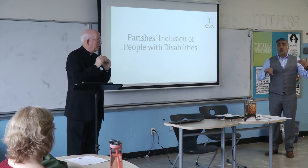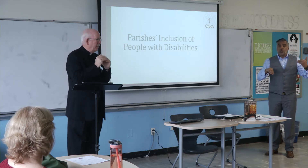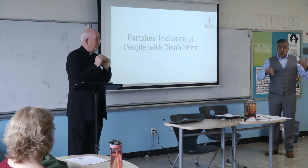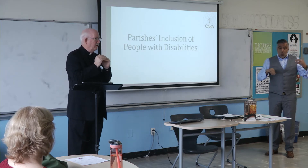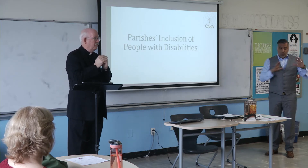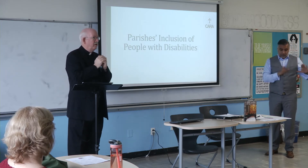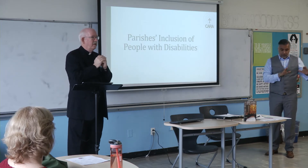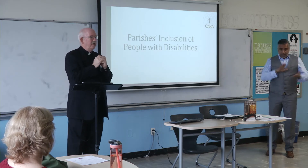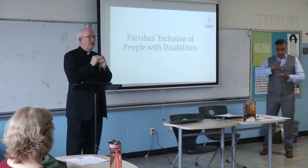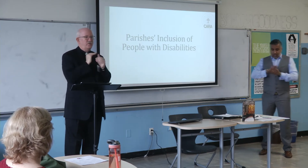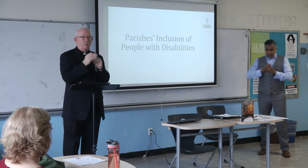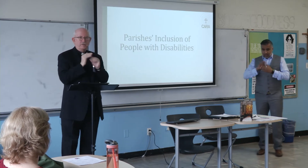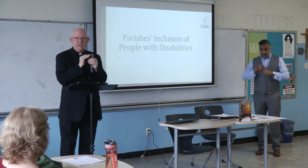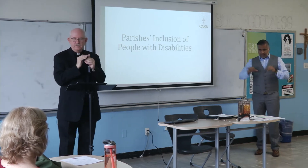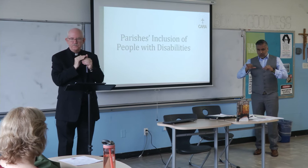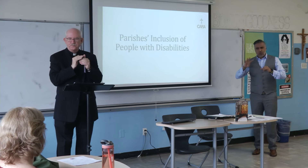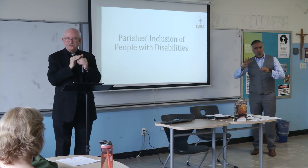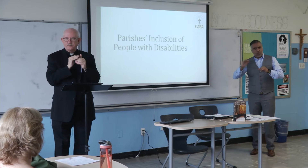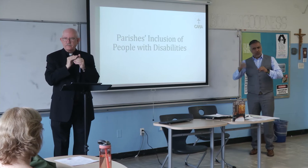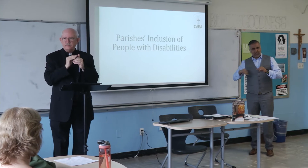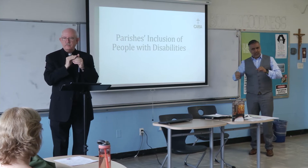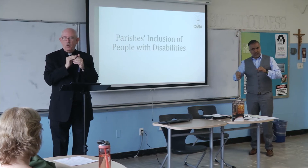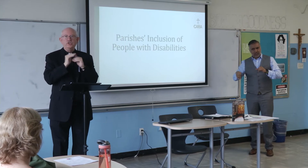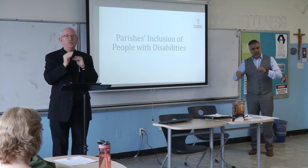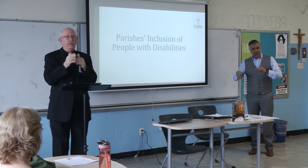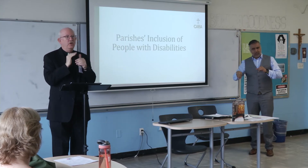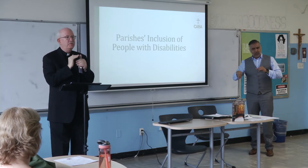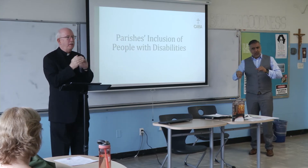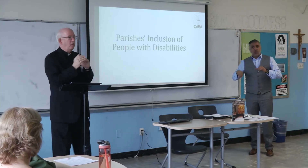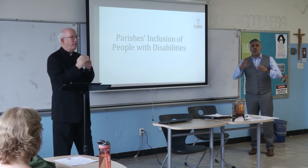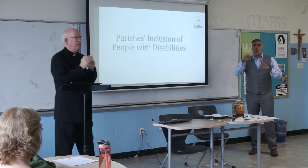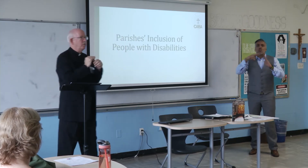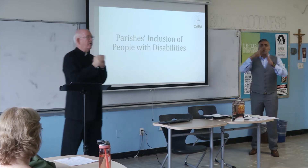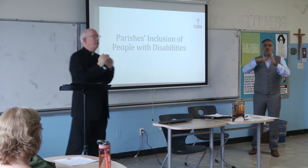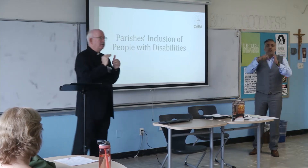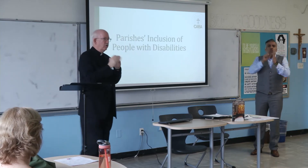standard is 4%. What you read the newspaper often is whatever makes a good